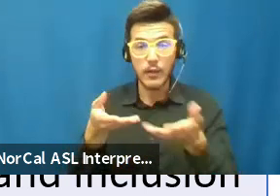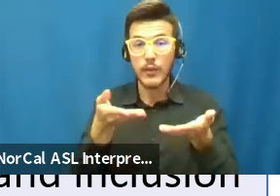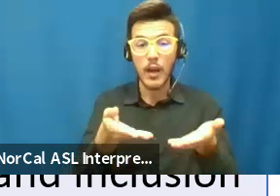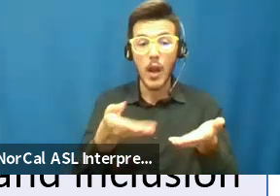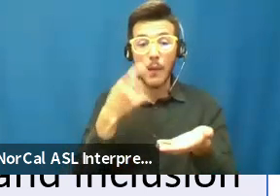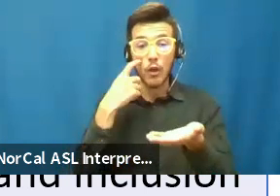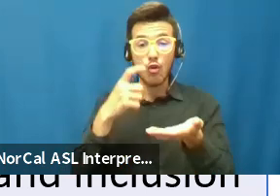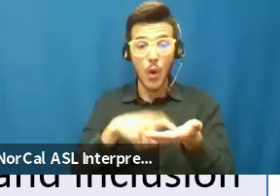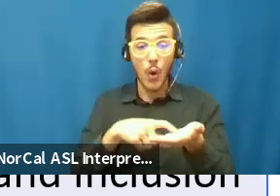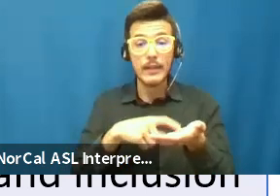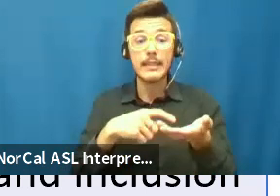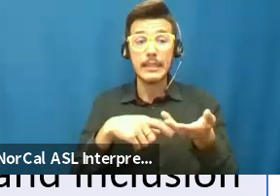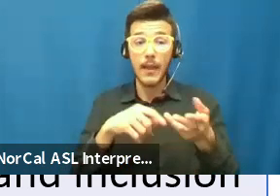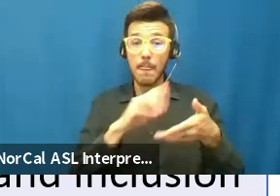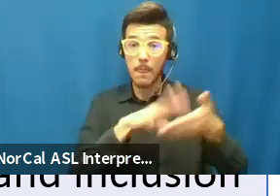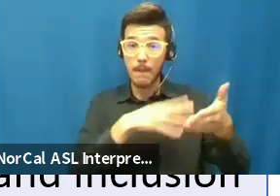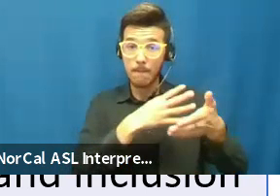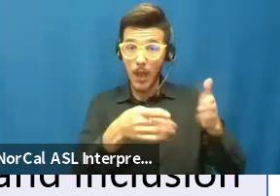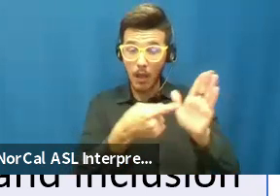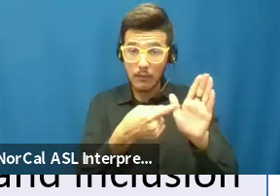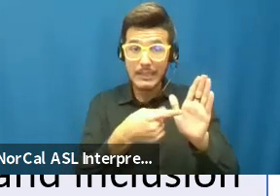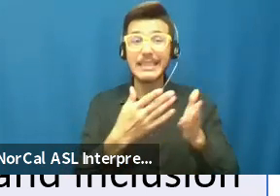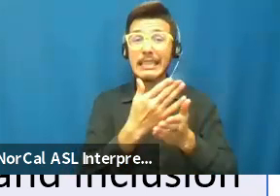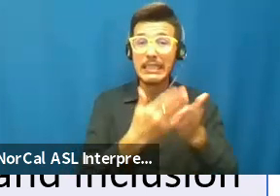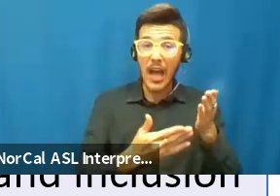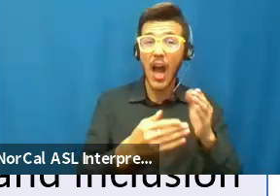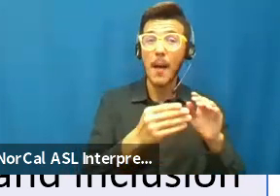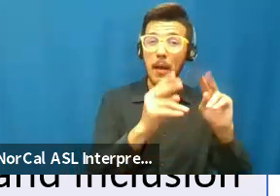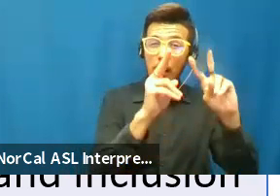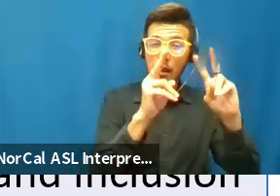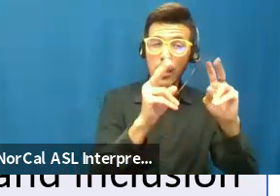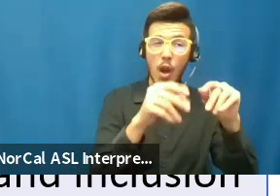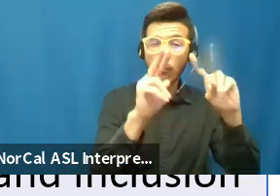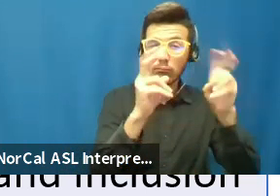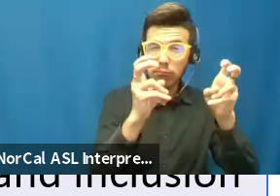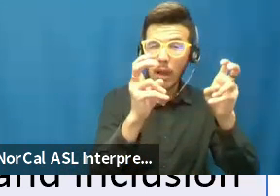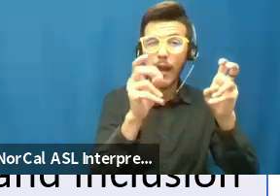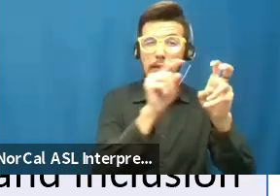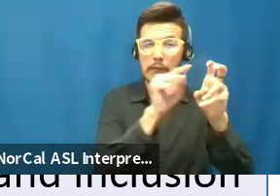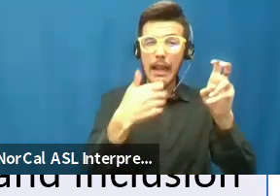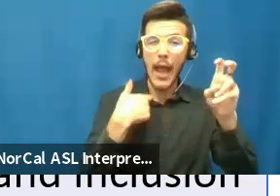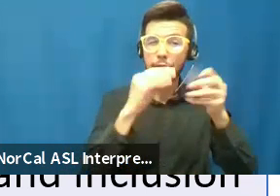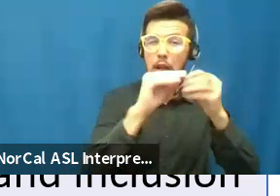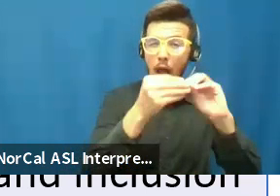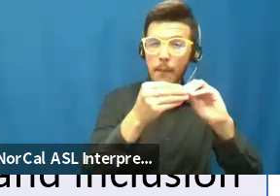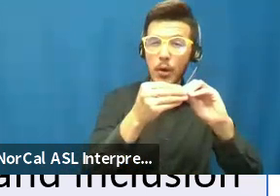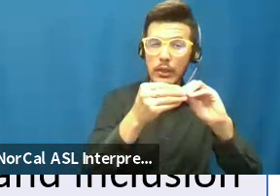this table, some of these titles have parentheses with numbers, and those represent different ADA